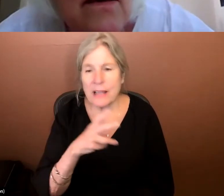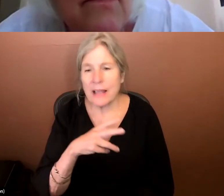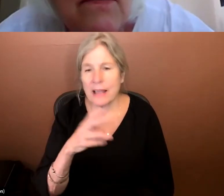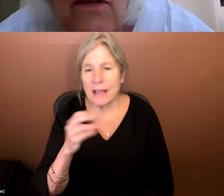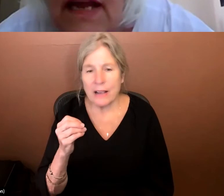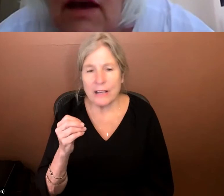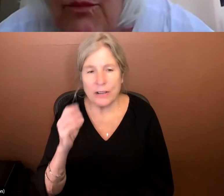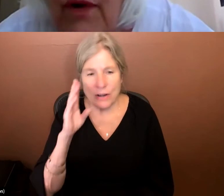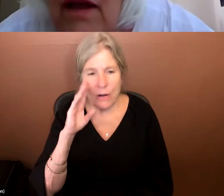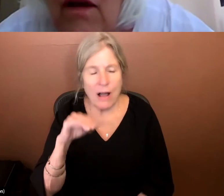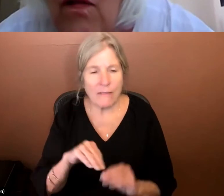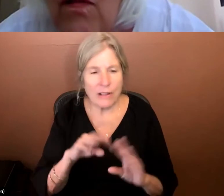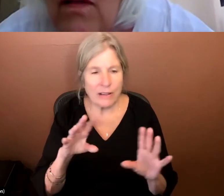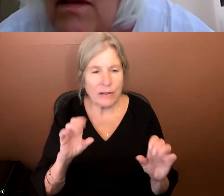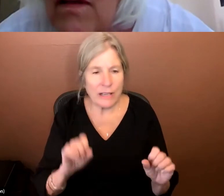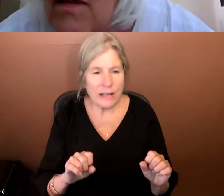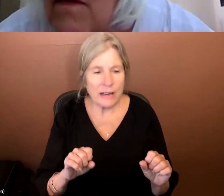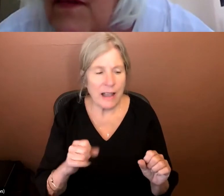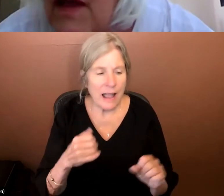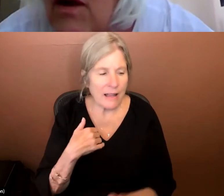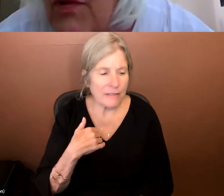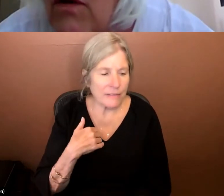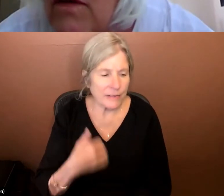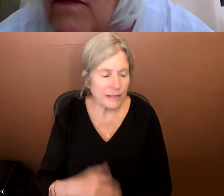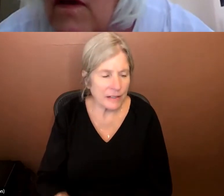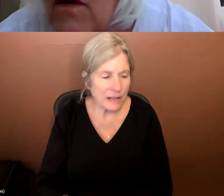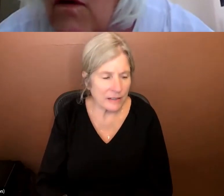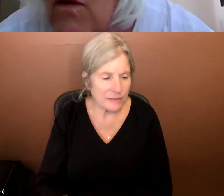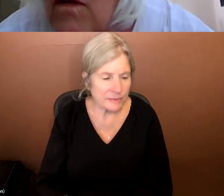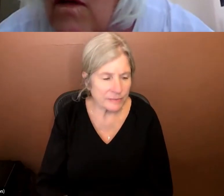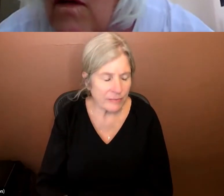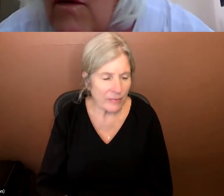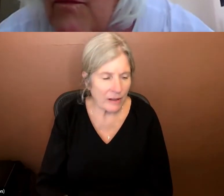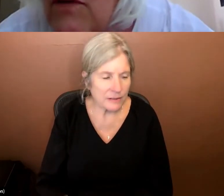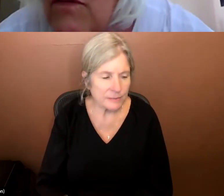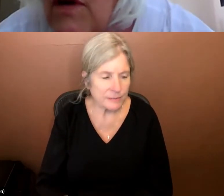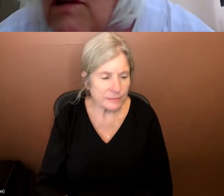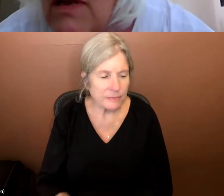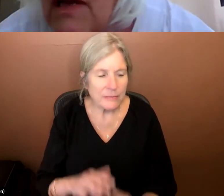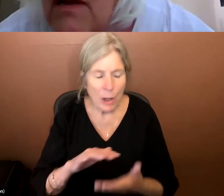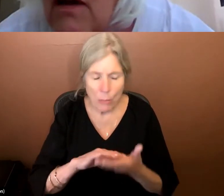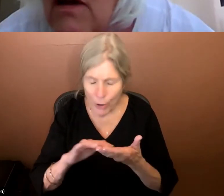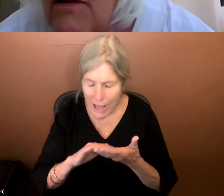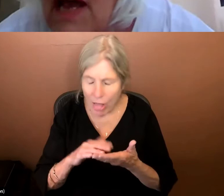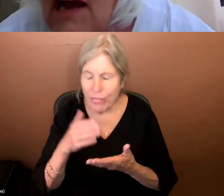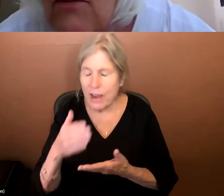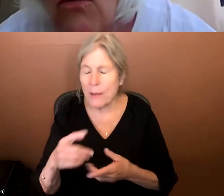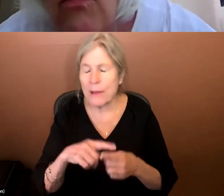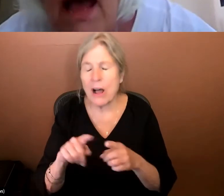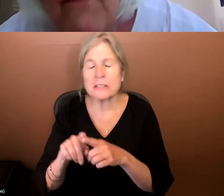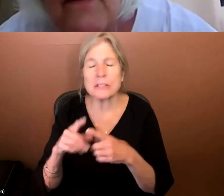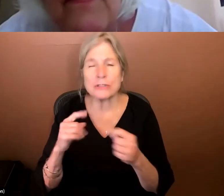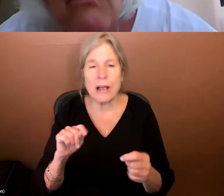obviously you could have Braille there, but also trying to create a tactile graphic that